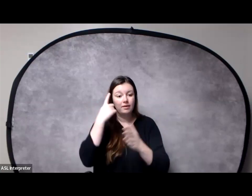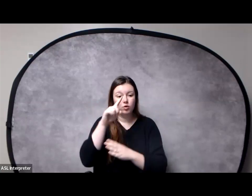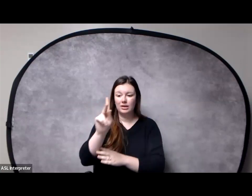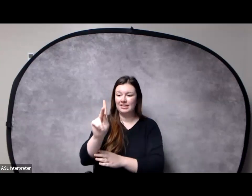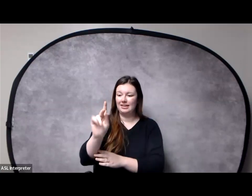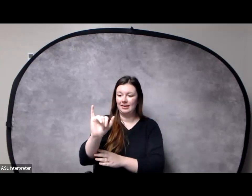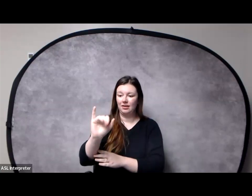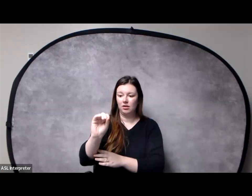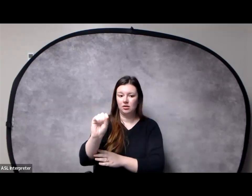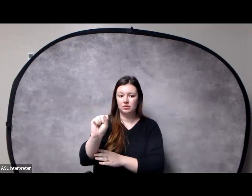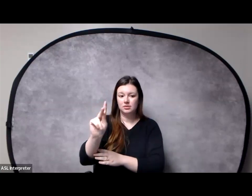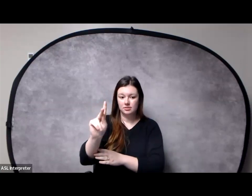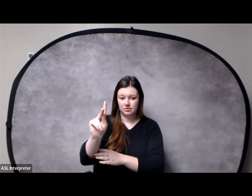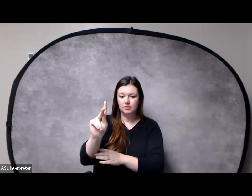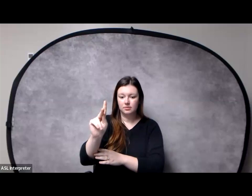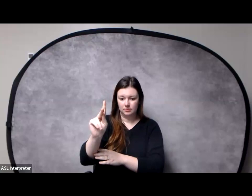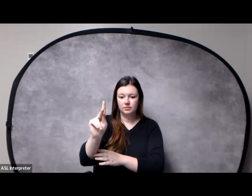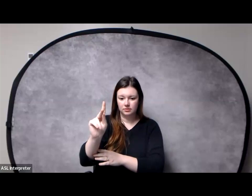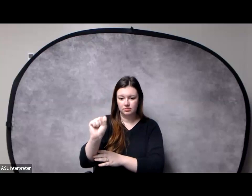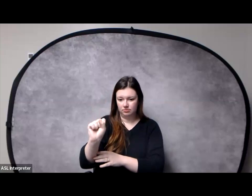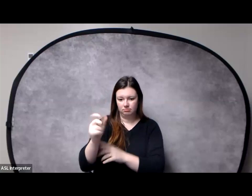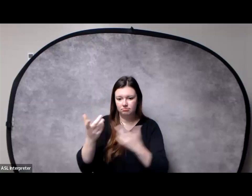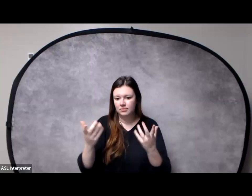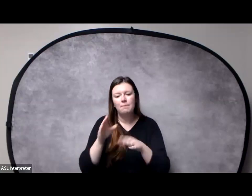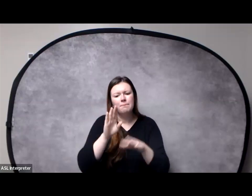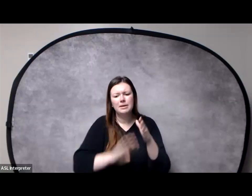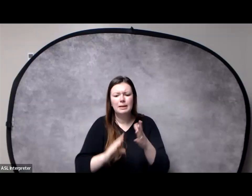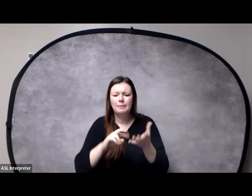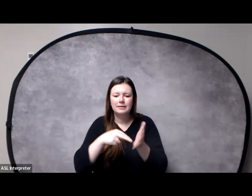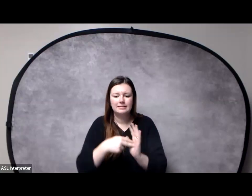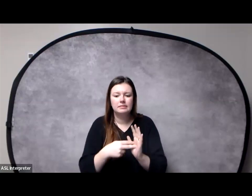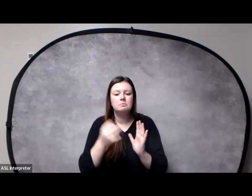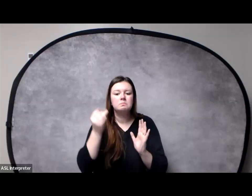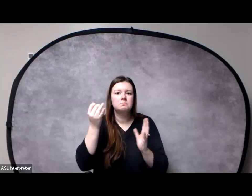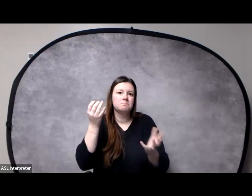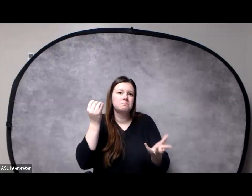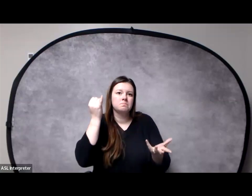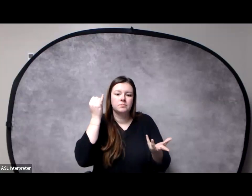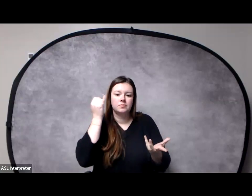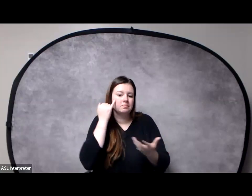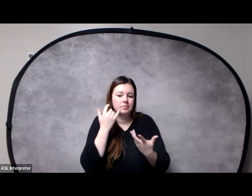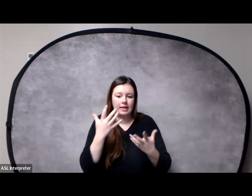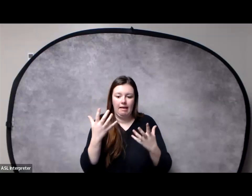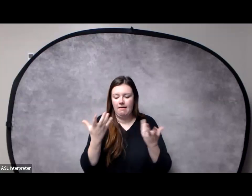Basically we're saying, if a health care provider uses a kiosk in some aspect -- whether that's